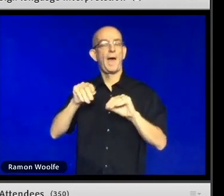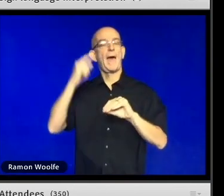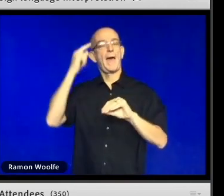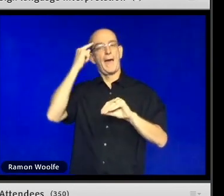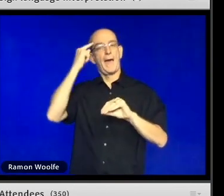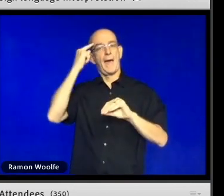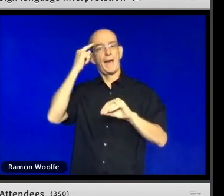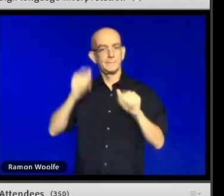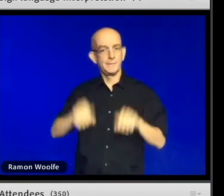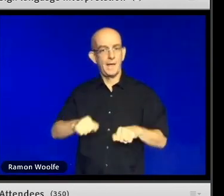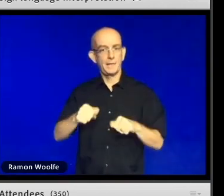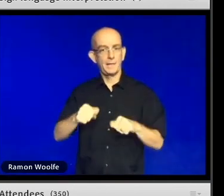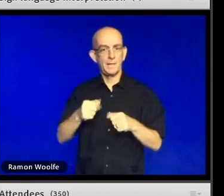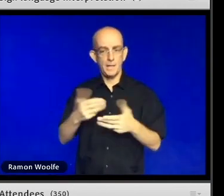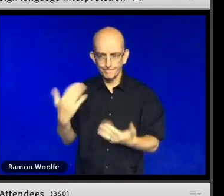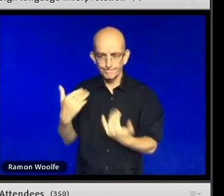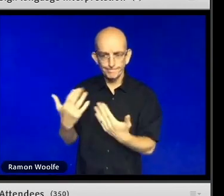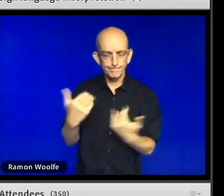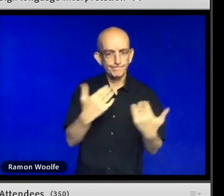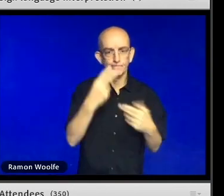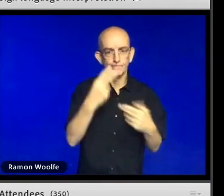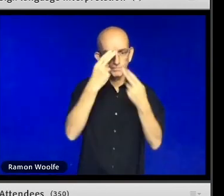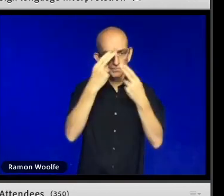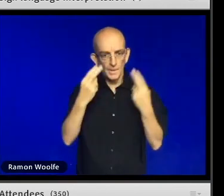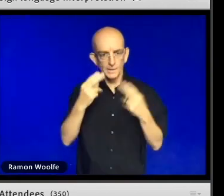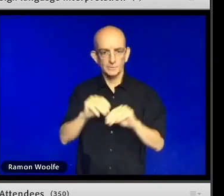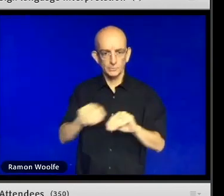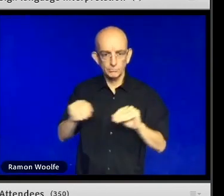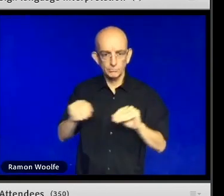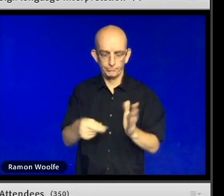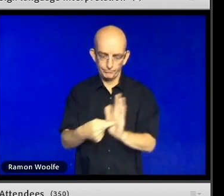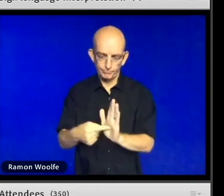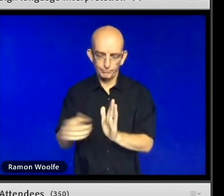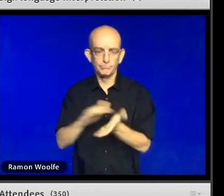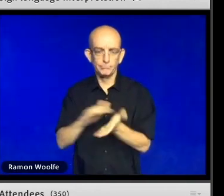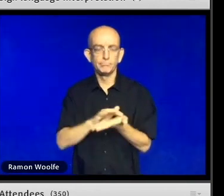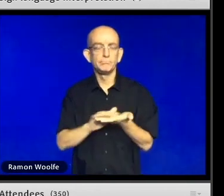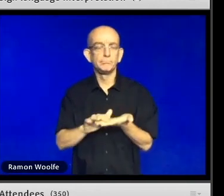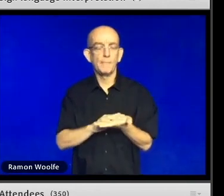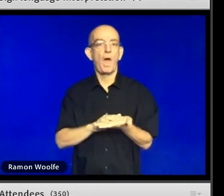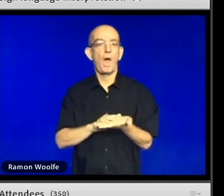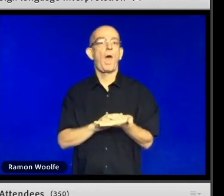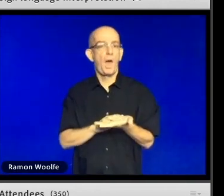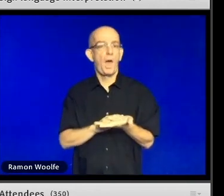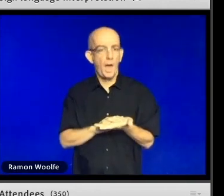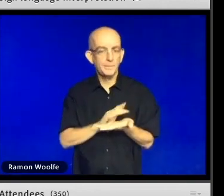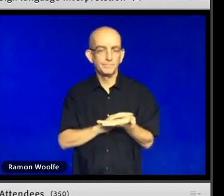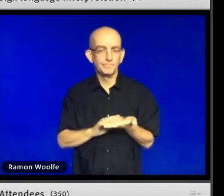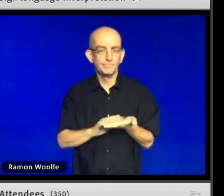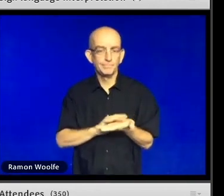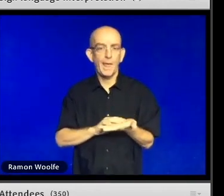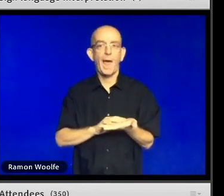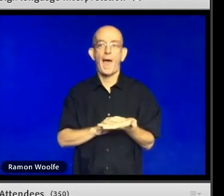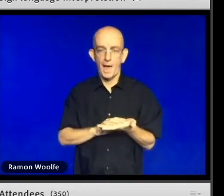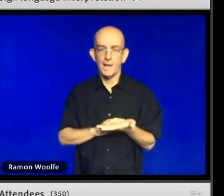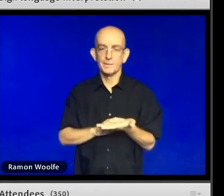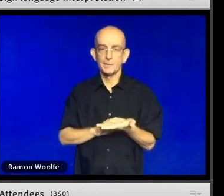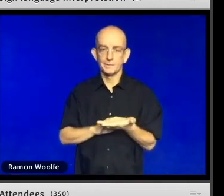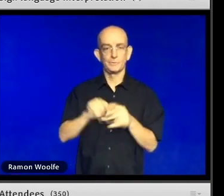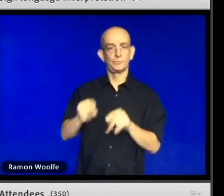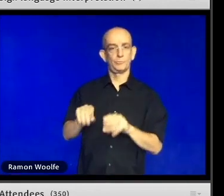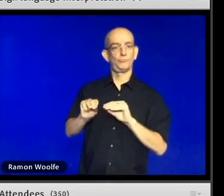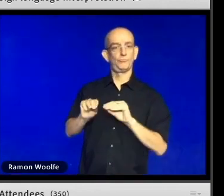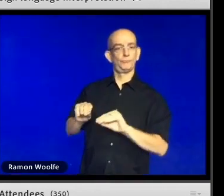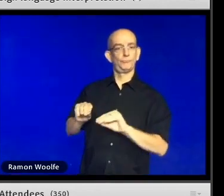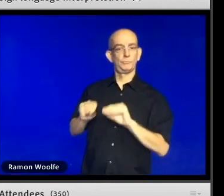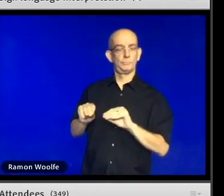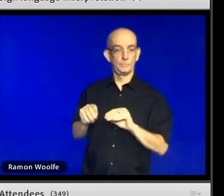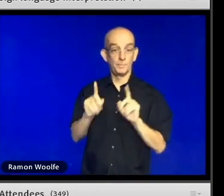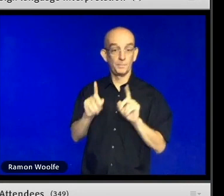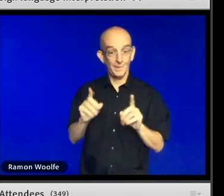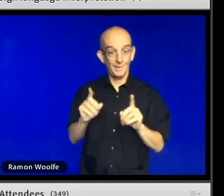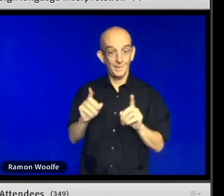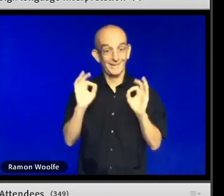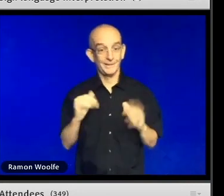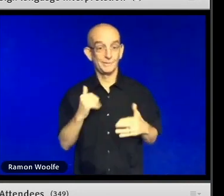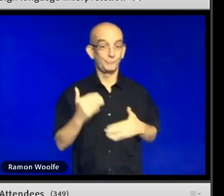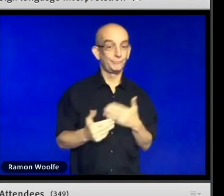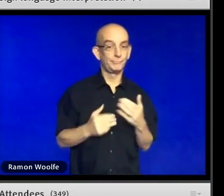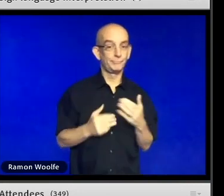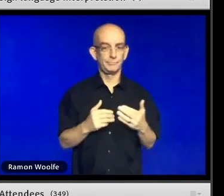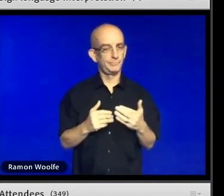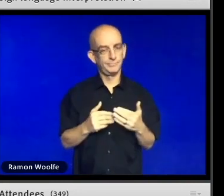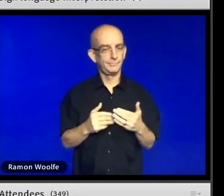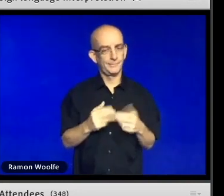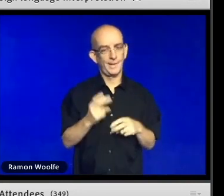thanks. I see we have a couple more questions that we will absolute follow up afterwards.